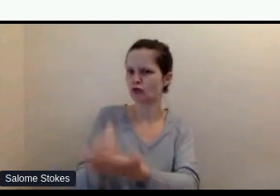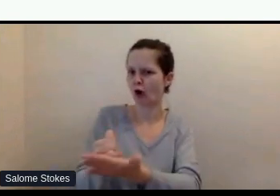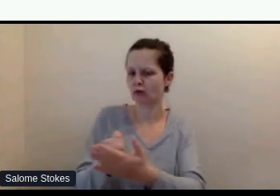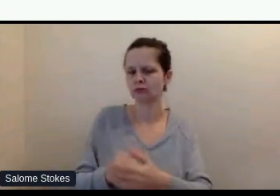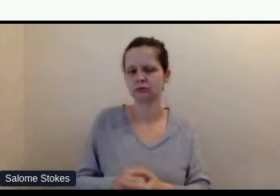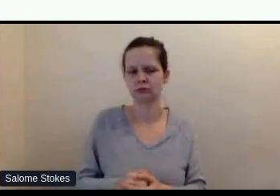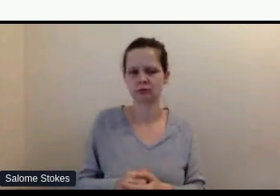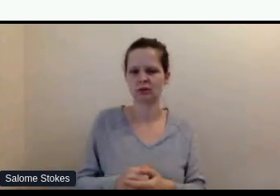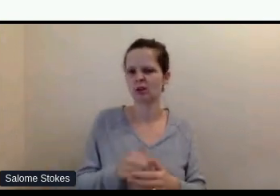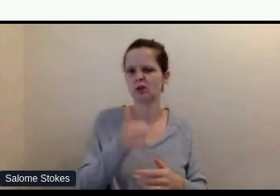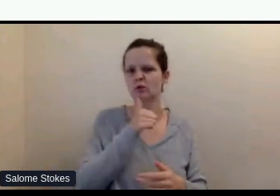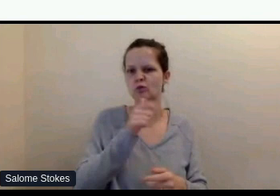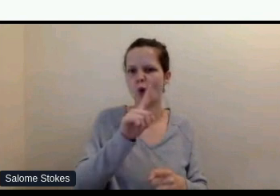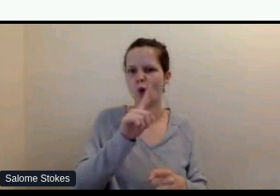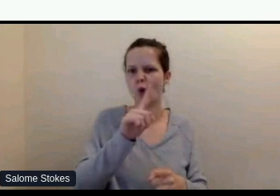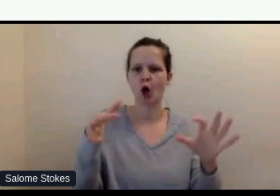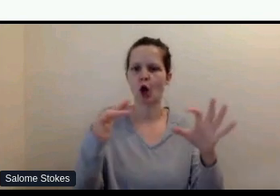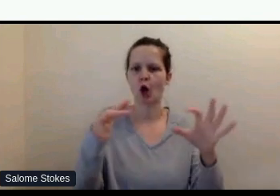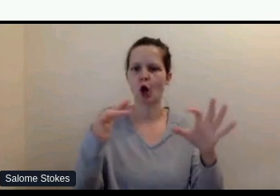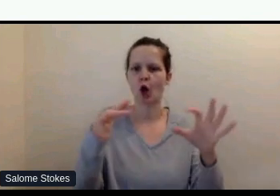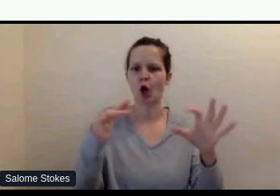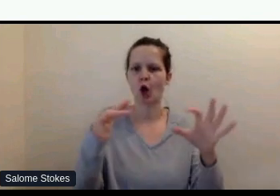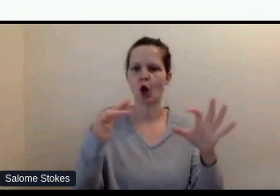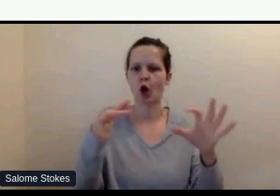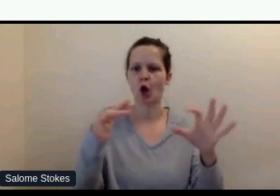what keys would you navigate down the list box part and so on.